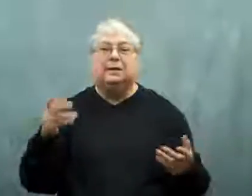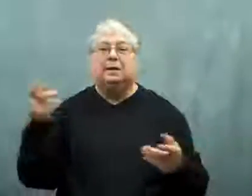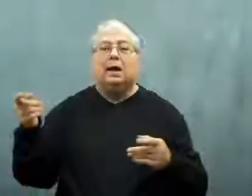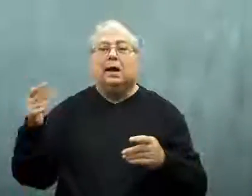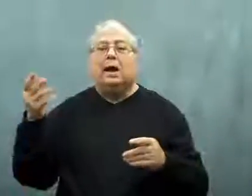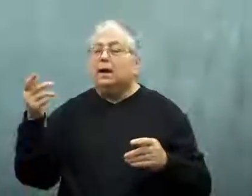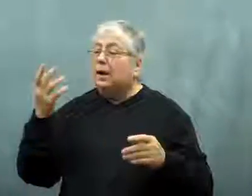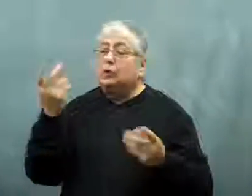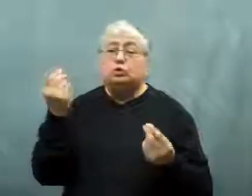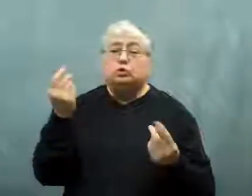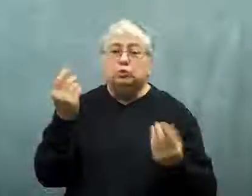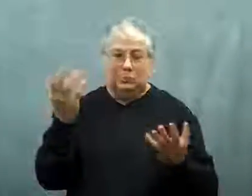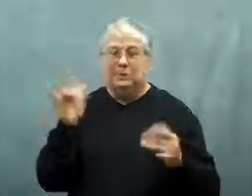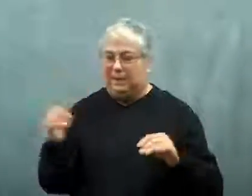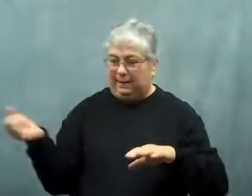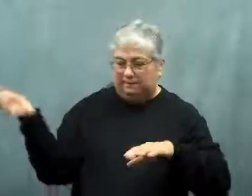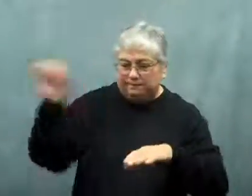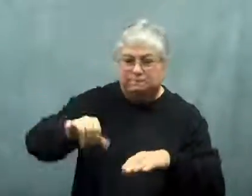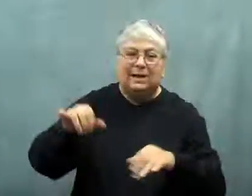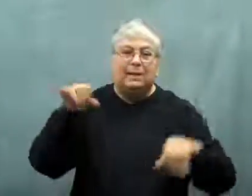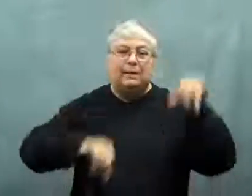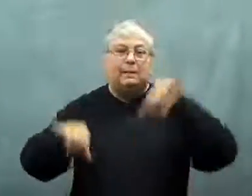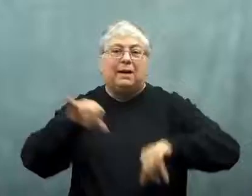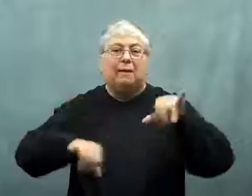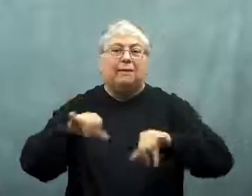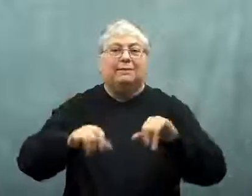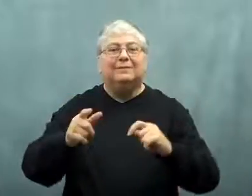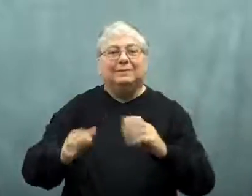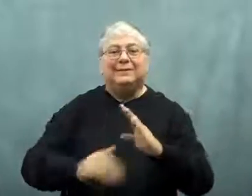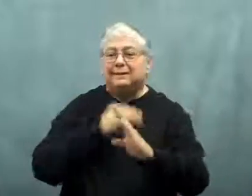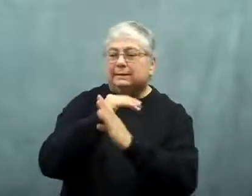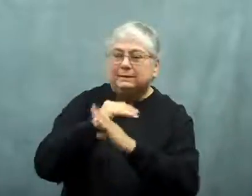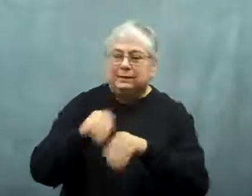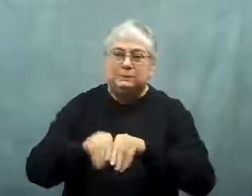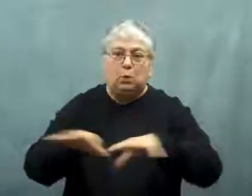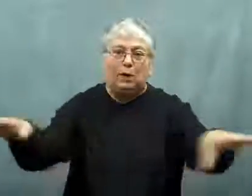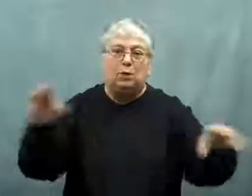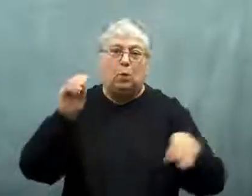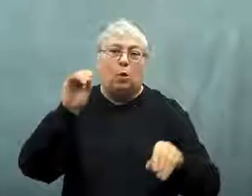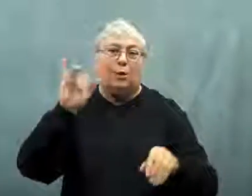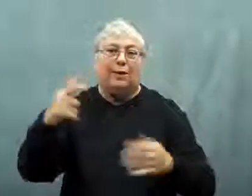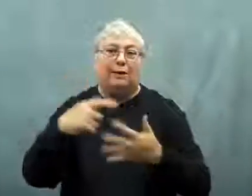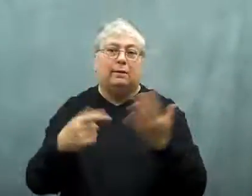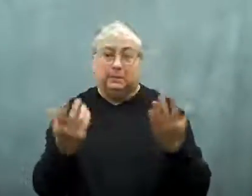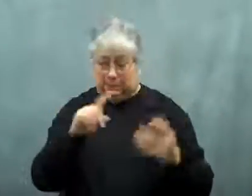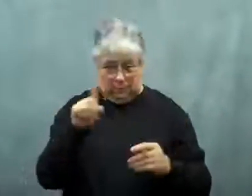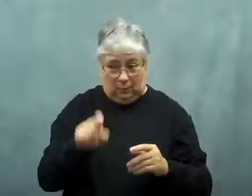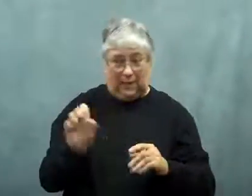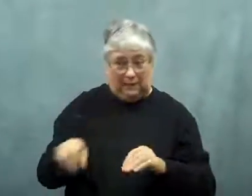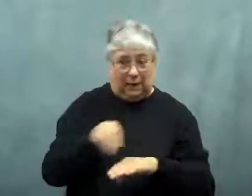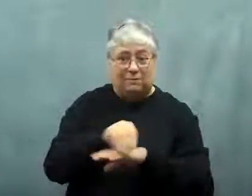A chemical dispersant was used to prevent the spread of oil in the waters.